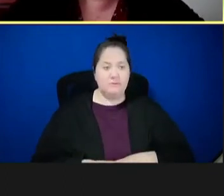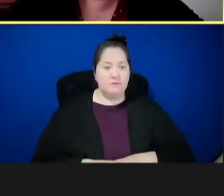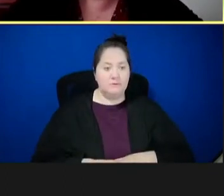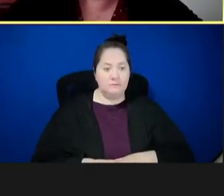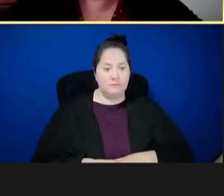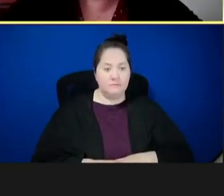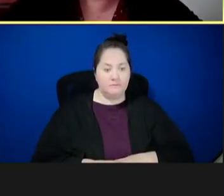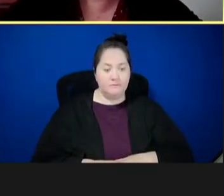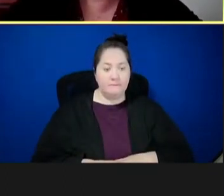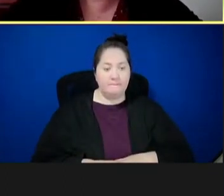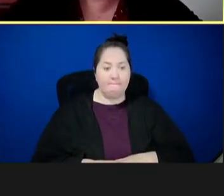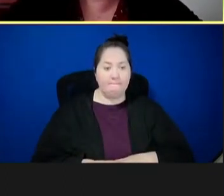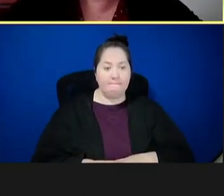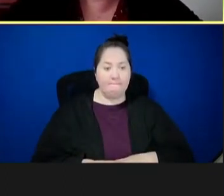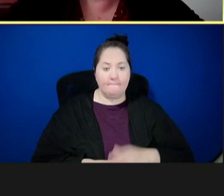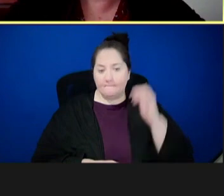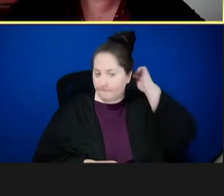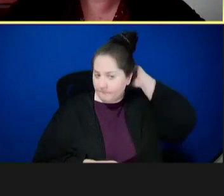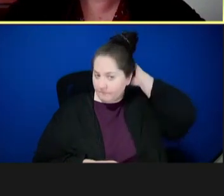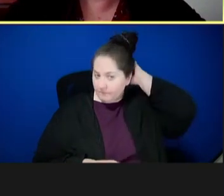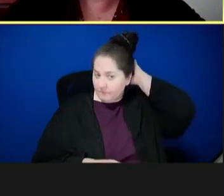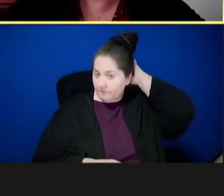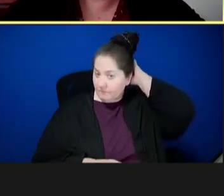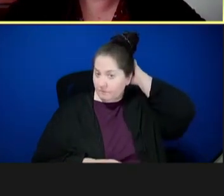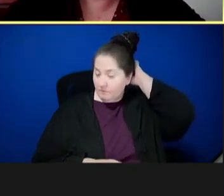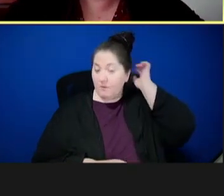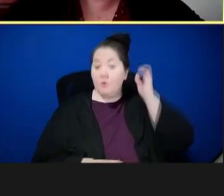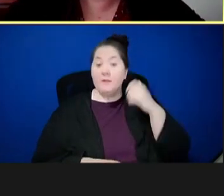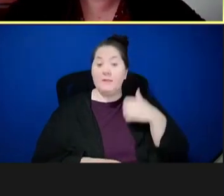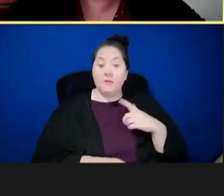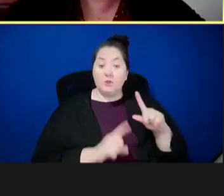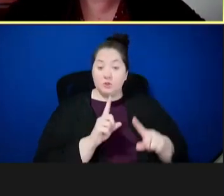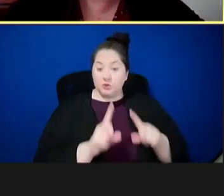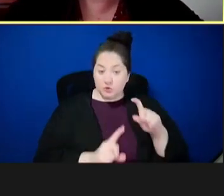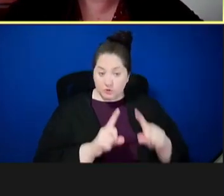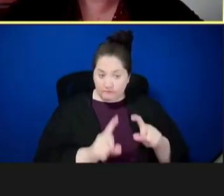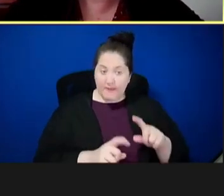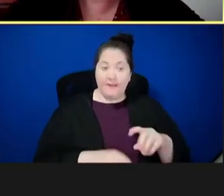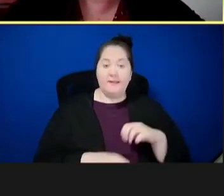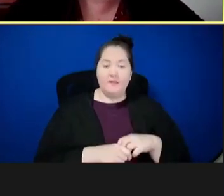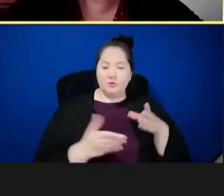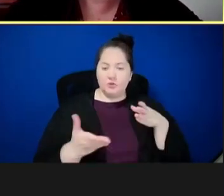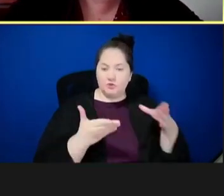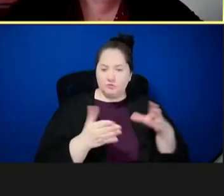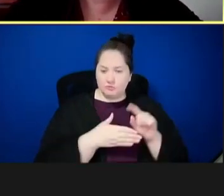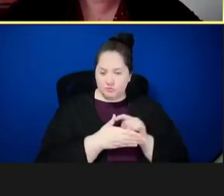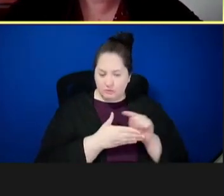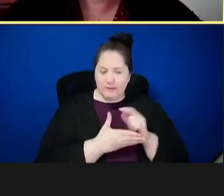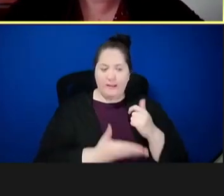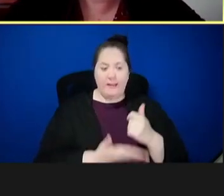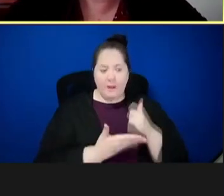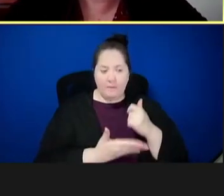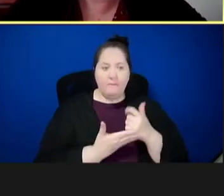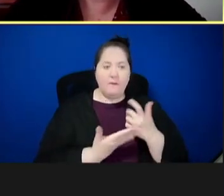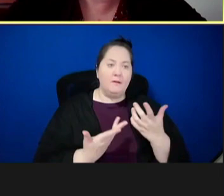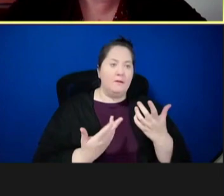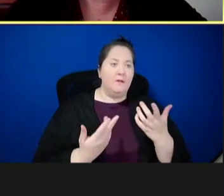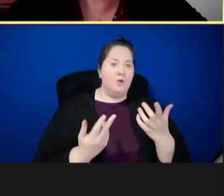I'd also like to talk about our frontline staff survey that we did last summer and an in-service training that we've developed to help neutralize the topic of vaccines